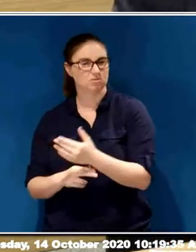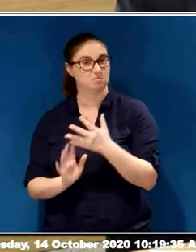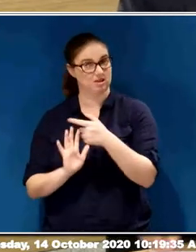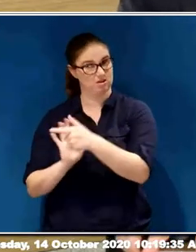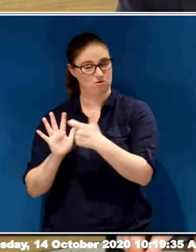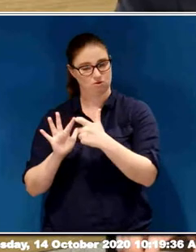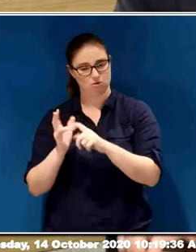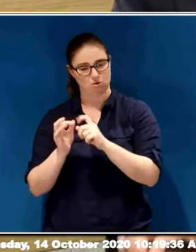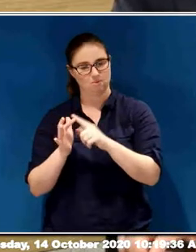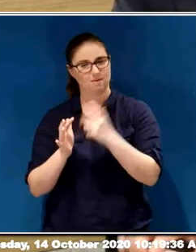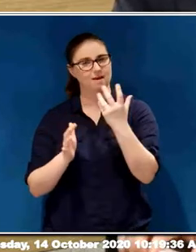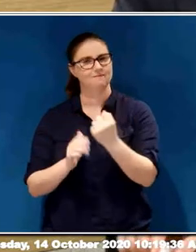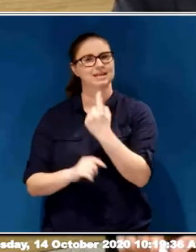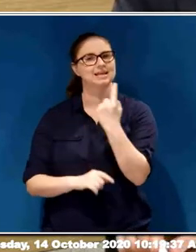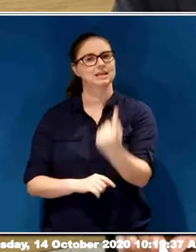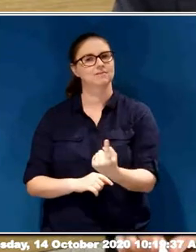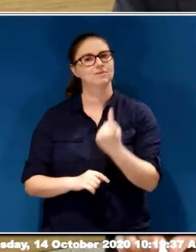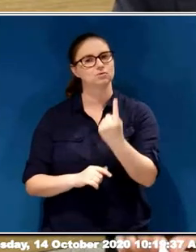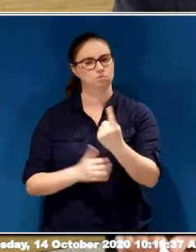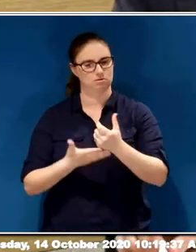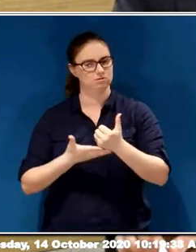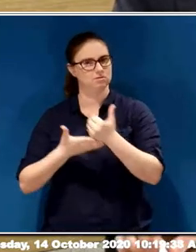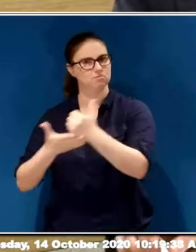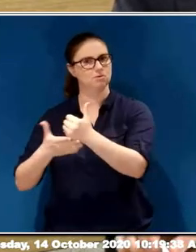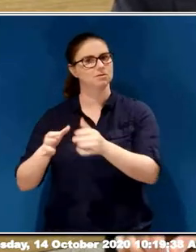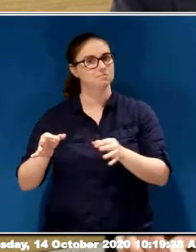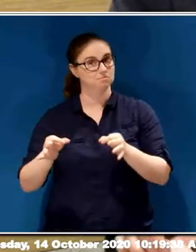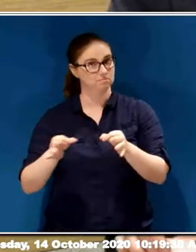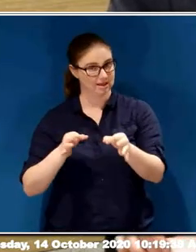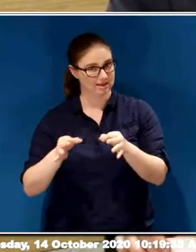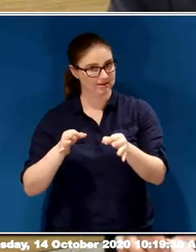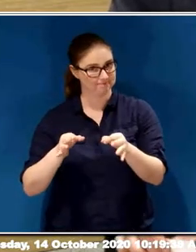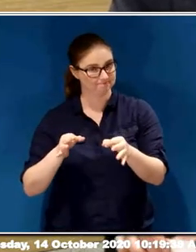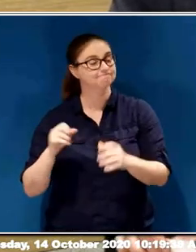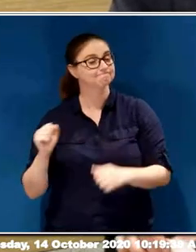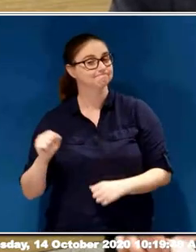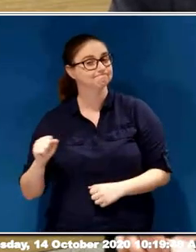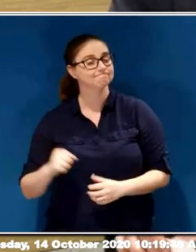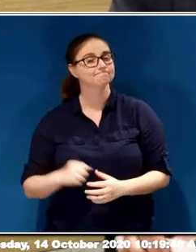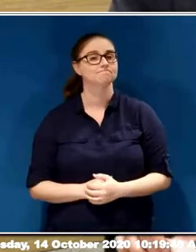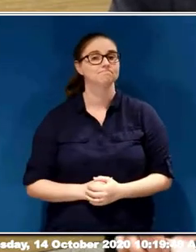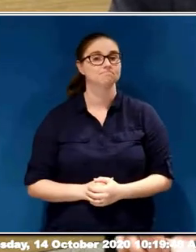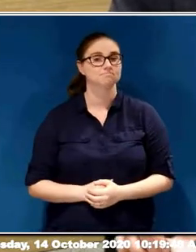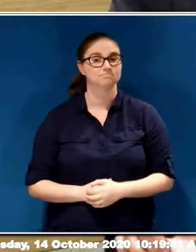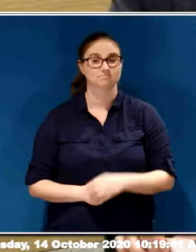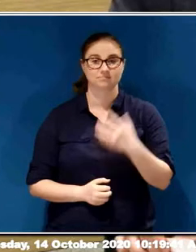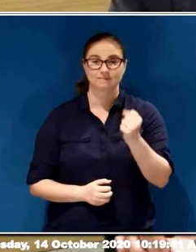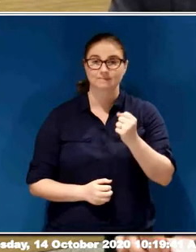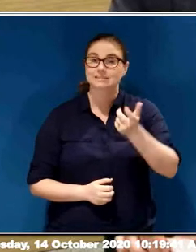He had one-on-one support from a teacher aide to help him type his work in class? That's correct.